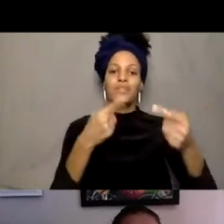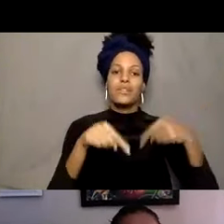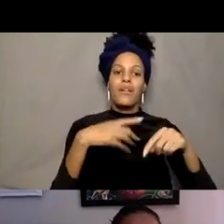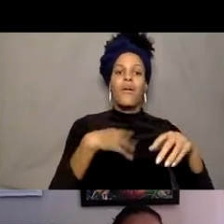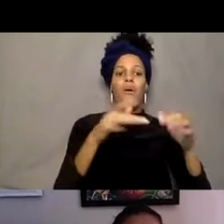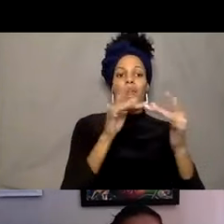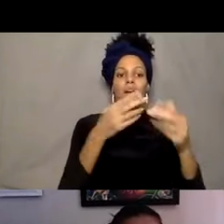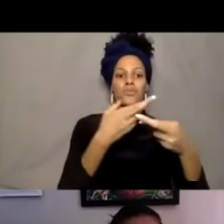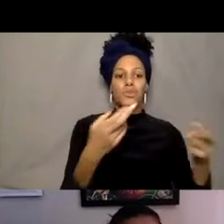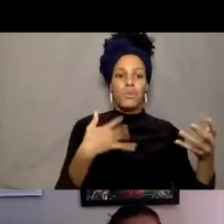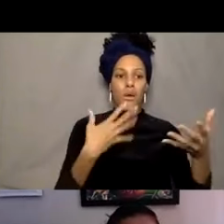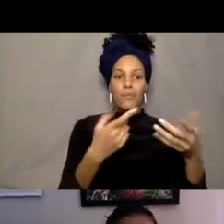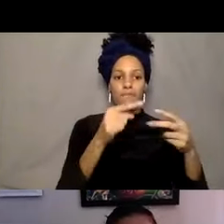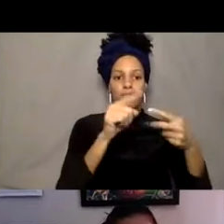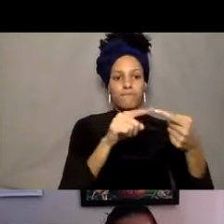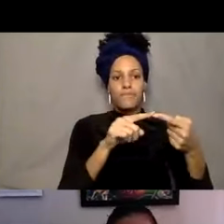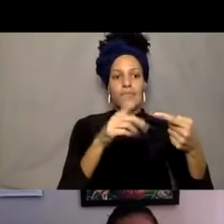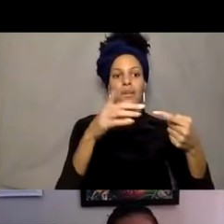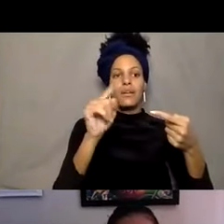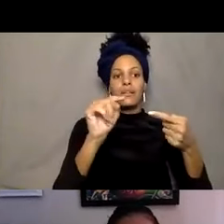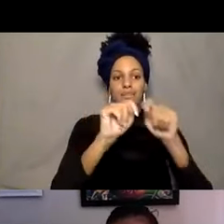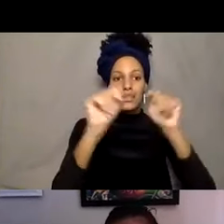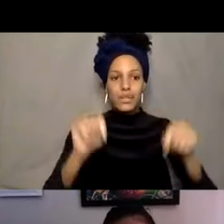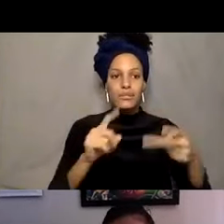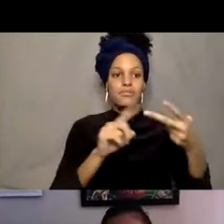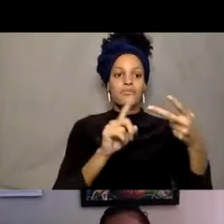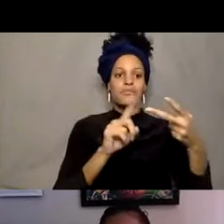links to sites to find demographic information, and glossary of terms.